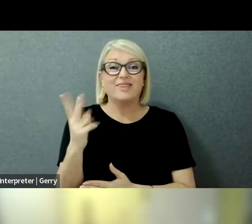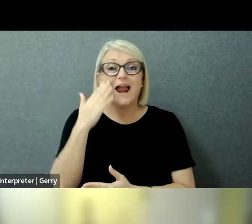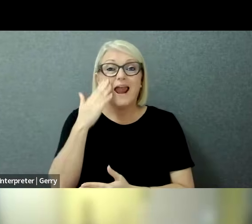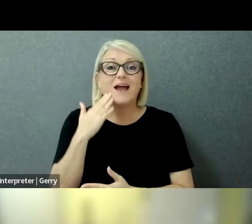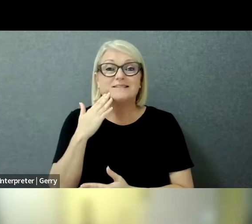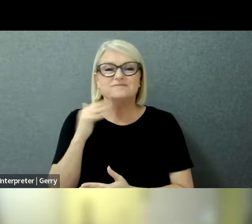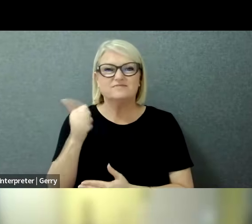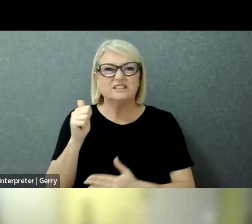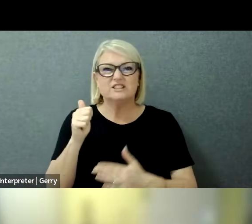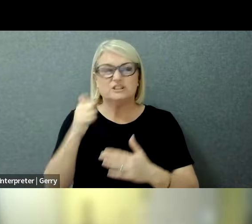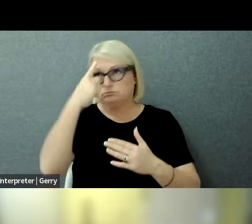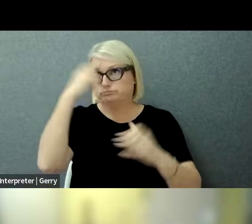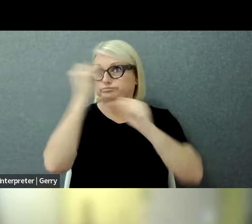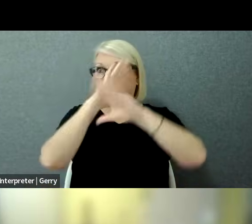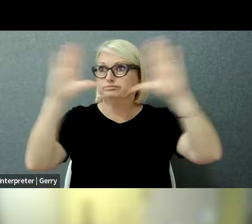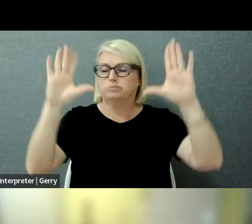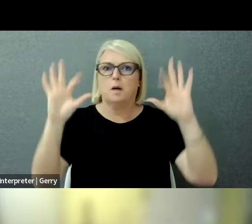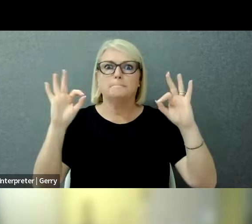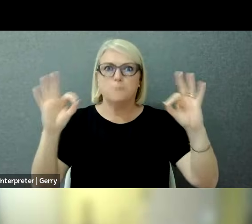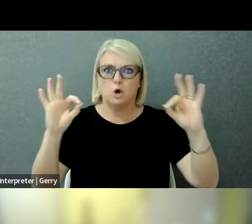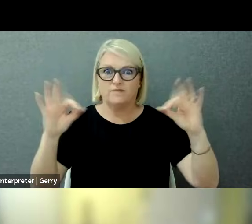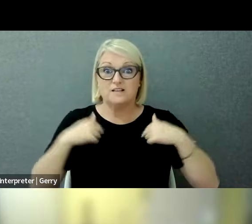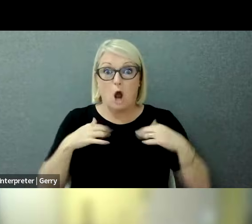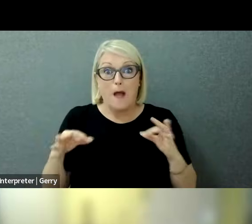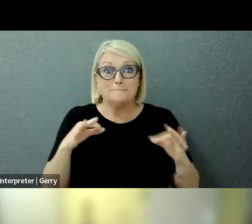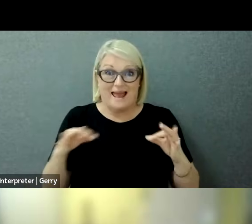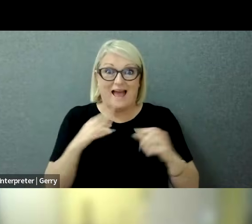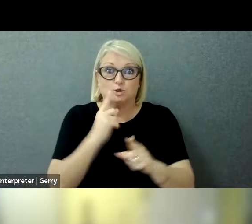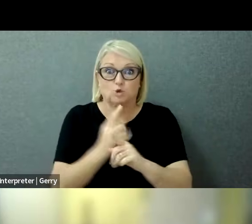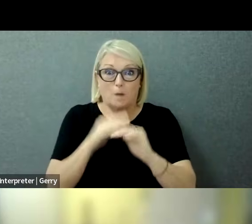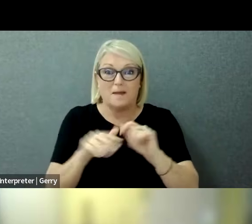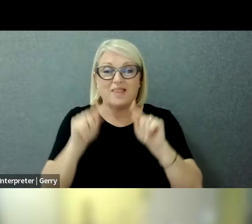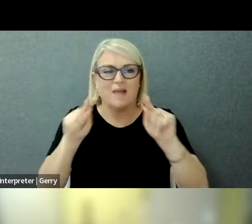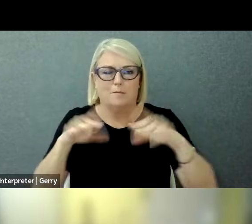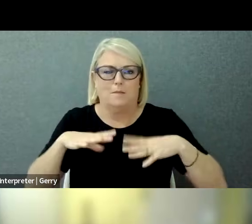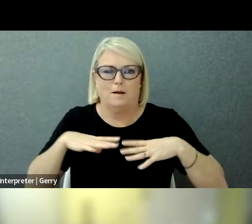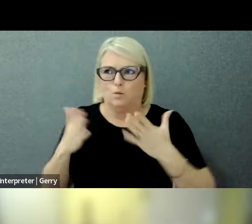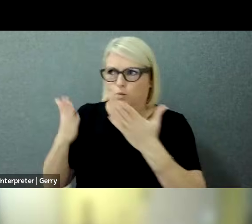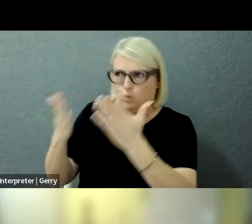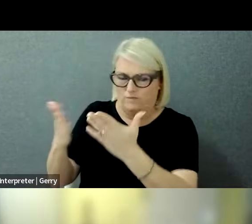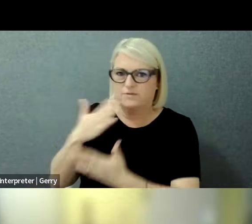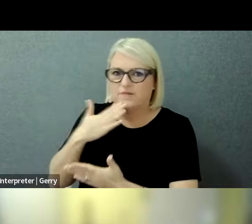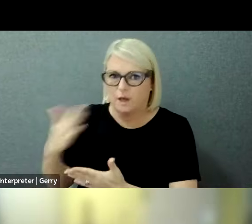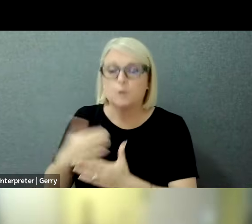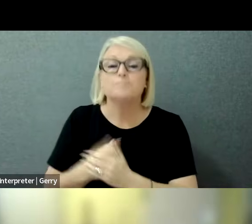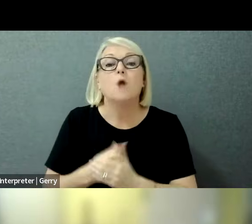because we originally designed the Enhanced Early Supports Program back in 2023, and one of the